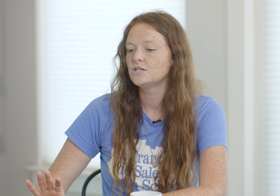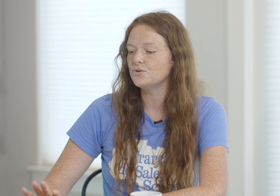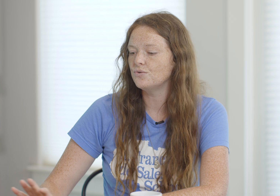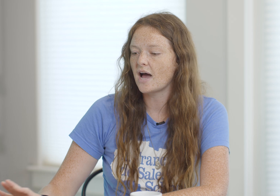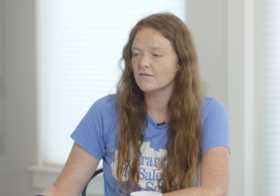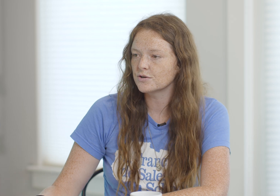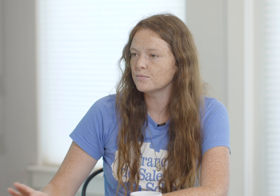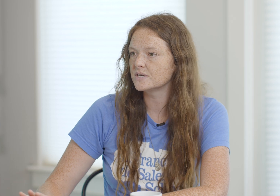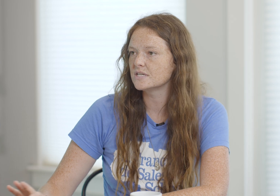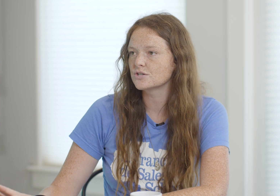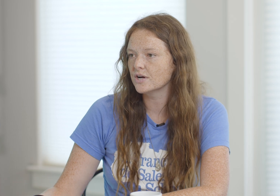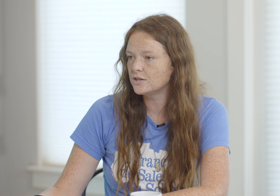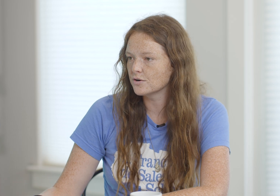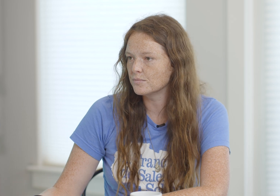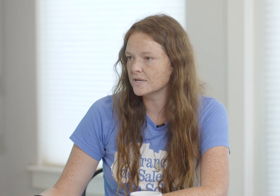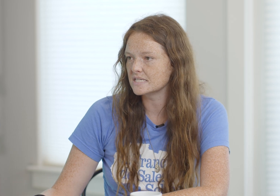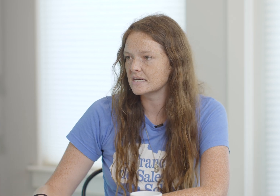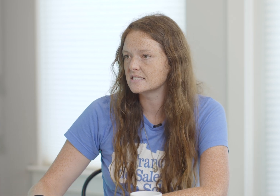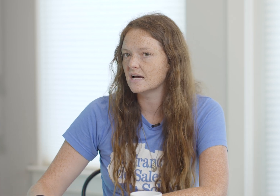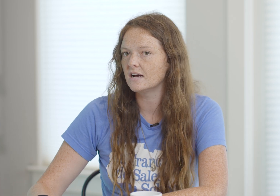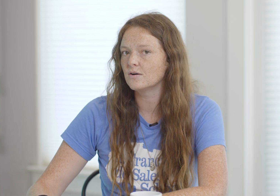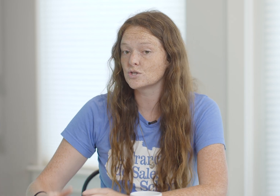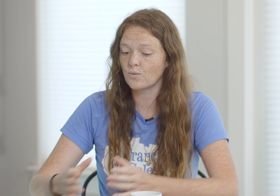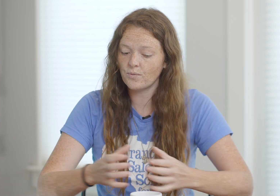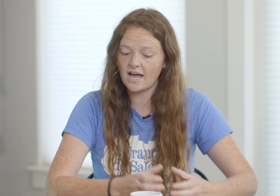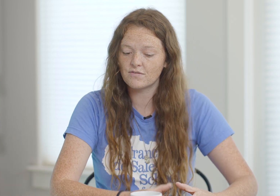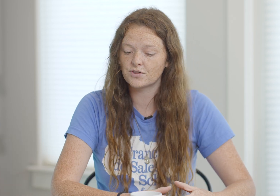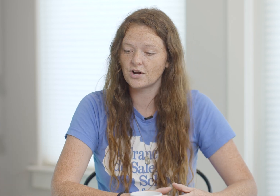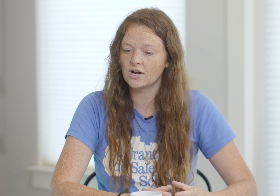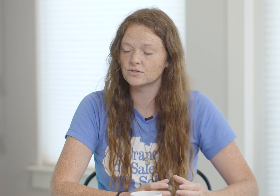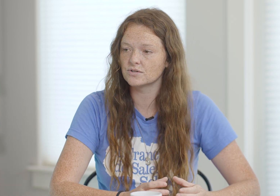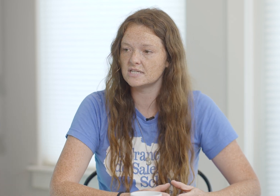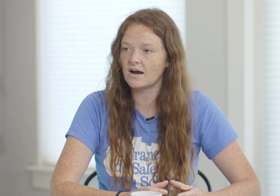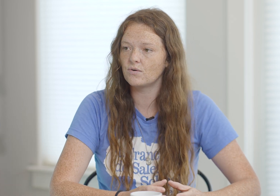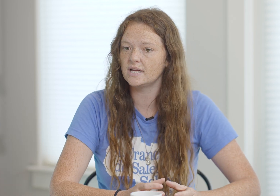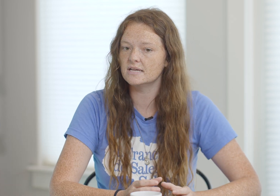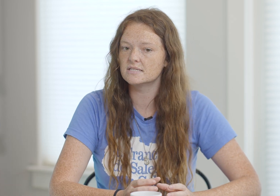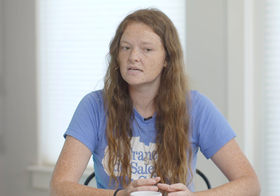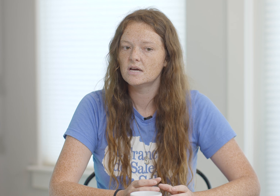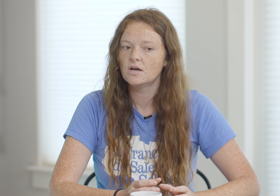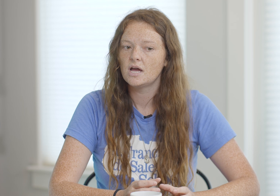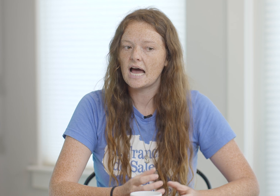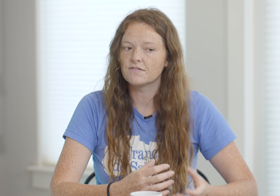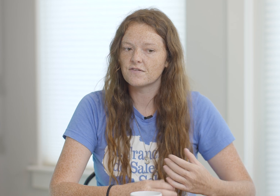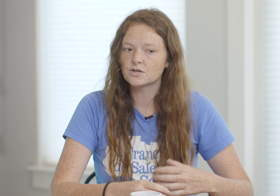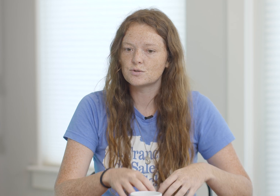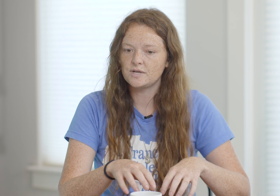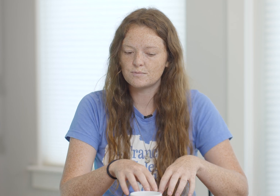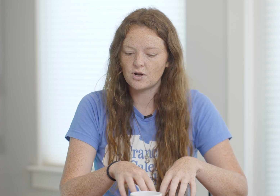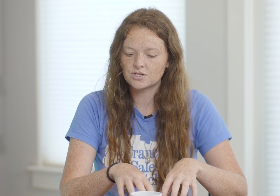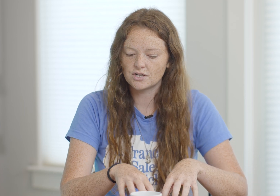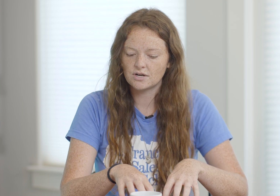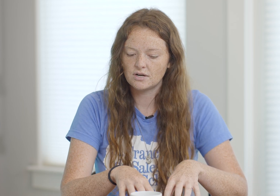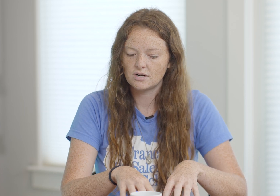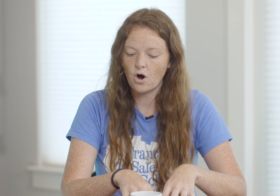to have their own business, create their own business. So what we have with our young adults now is at first we sponsor home.